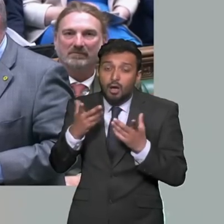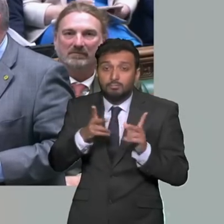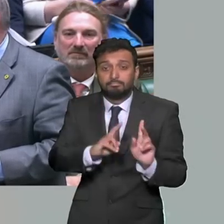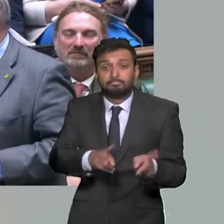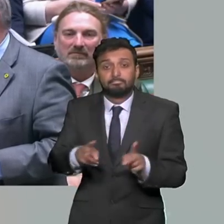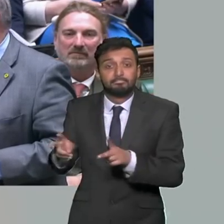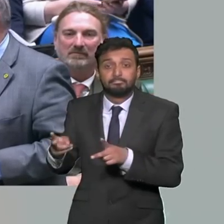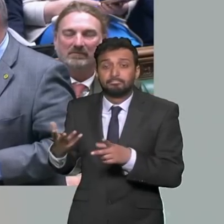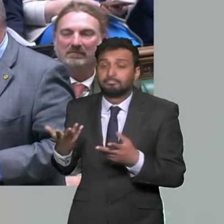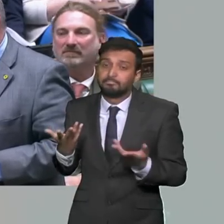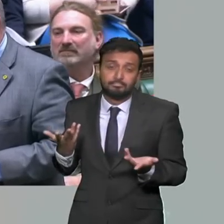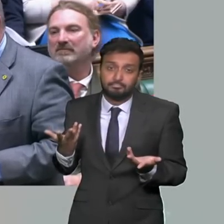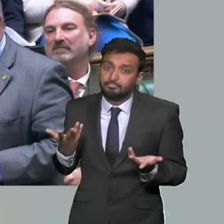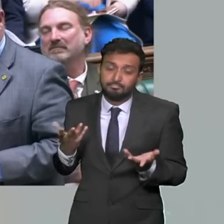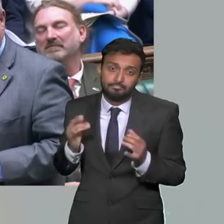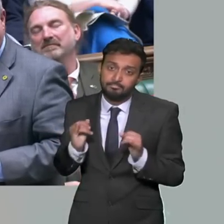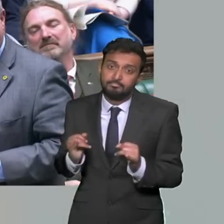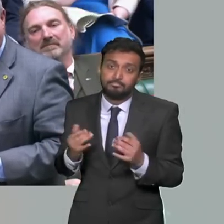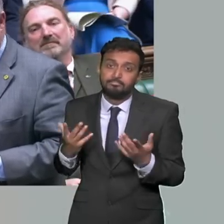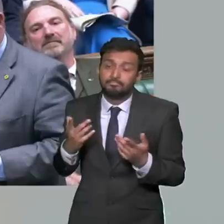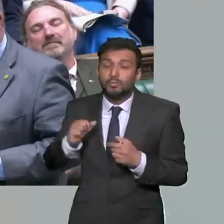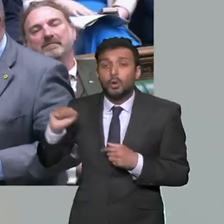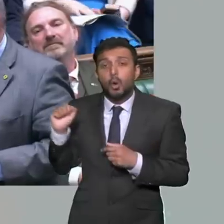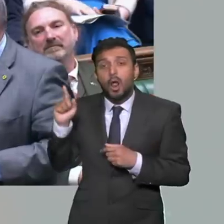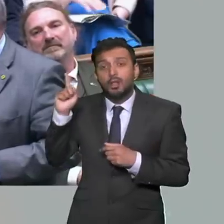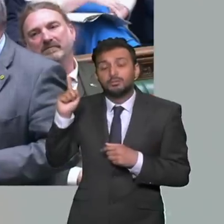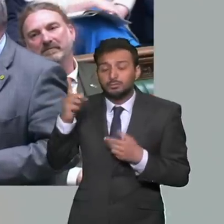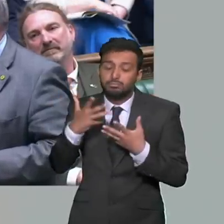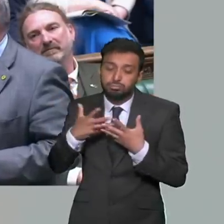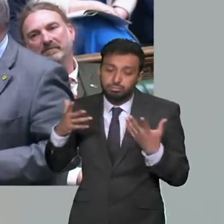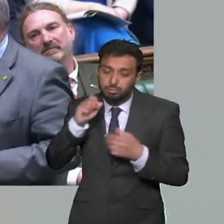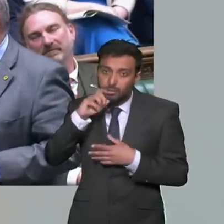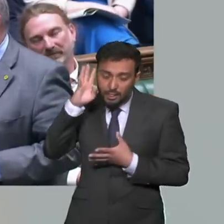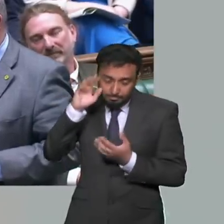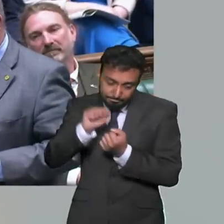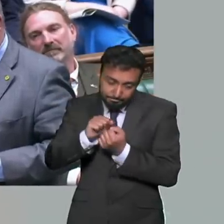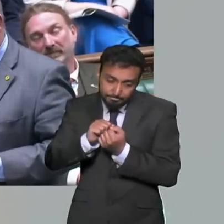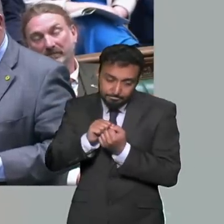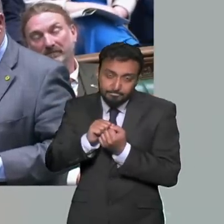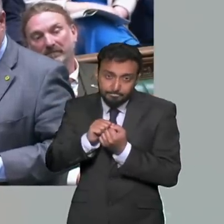Many of us in Scotland will be remembering the tragic events that took place in Dunblane 26 years ago.